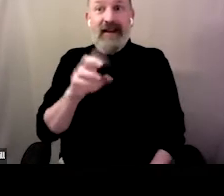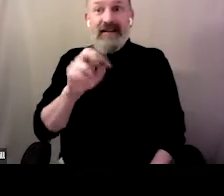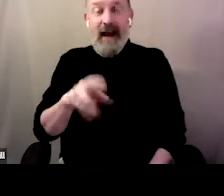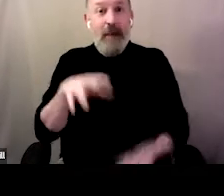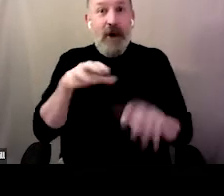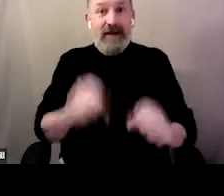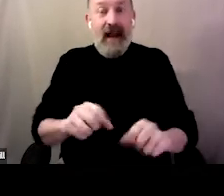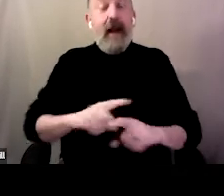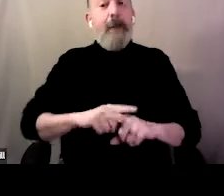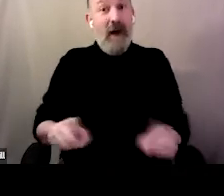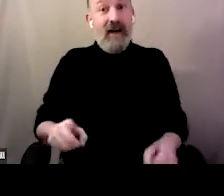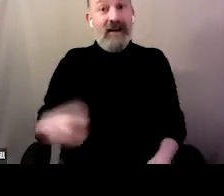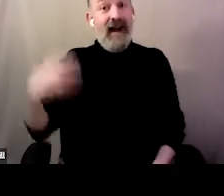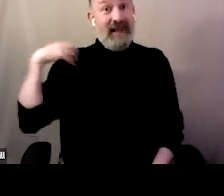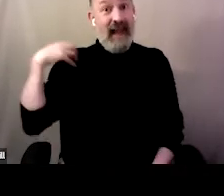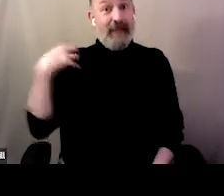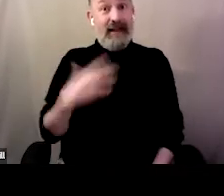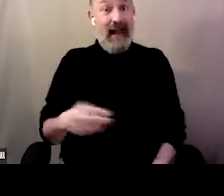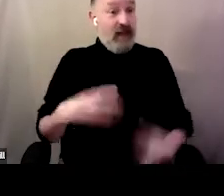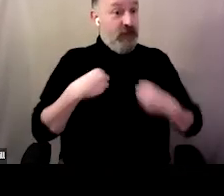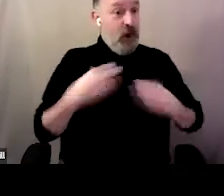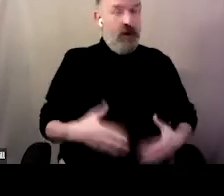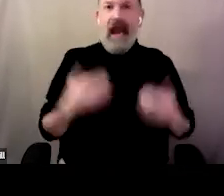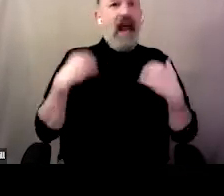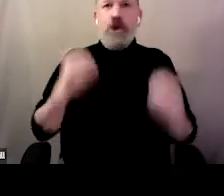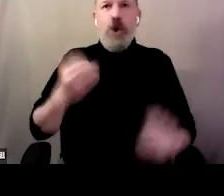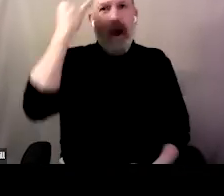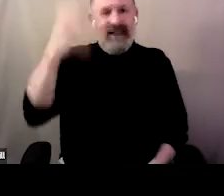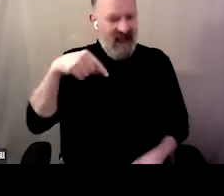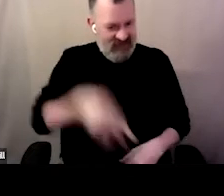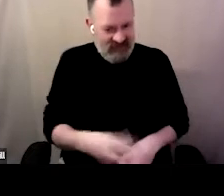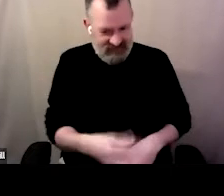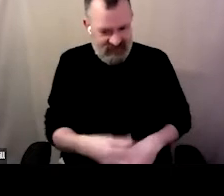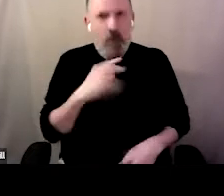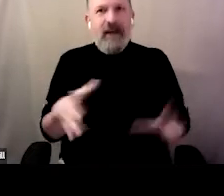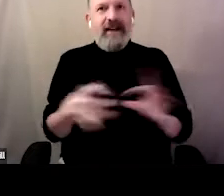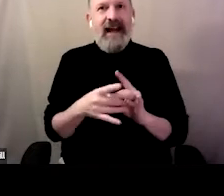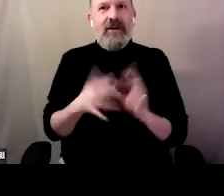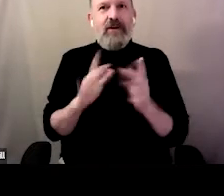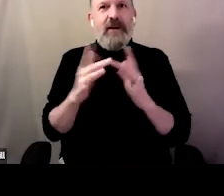the vessel and the vessel owner had no idea. These things were connected to the Internet. CalebBarlow: Let alone on a moving vessel. So it